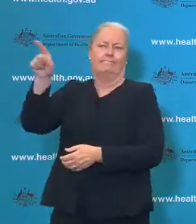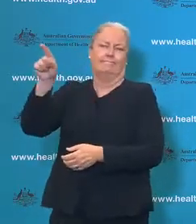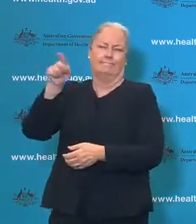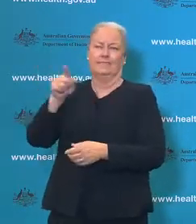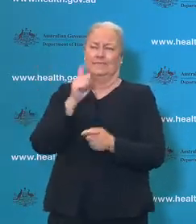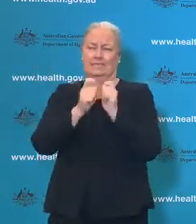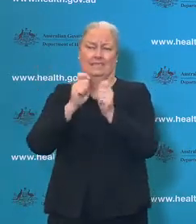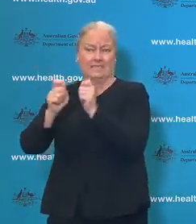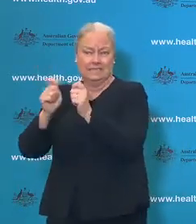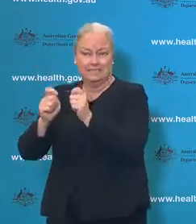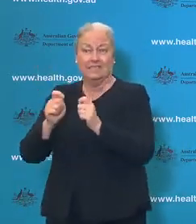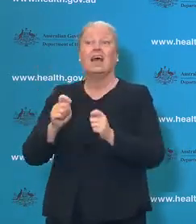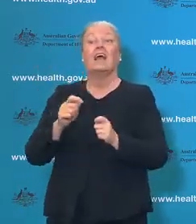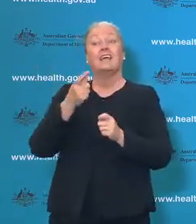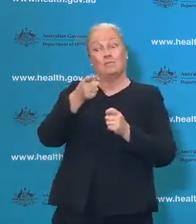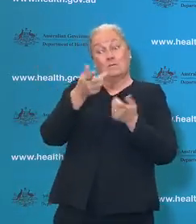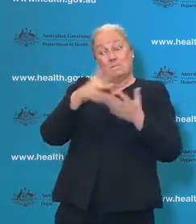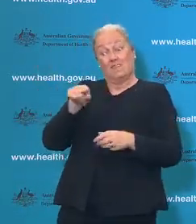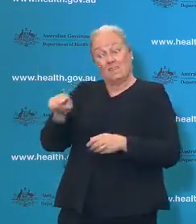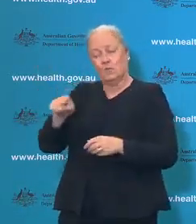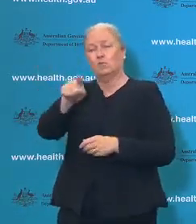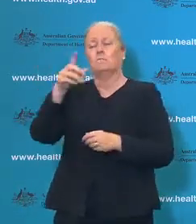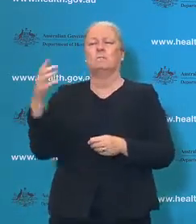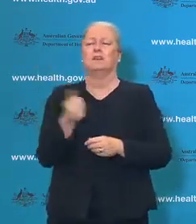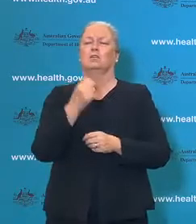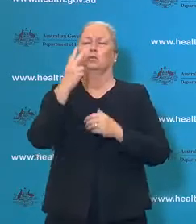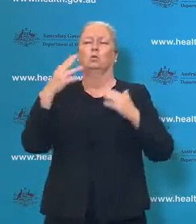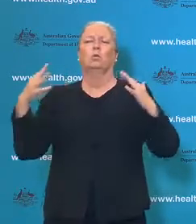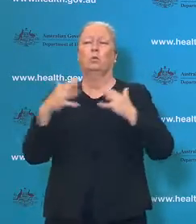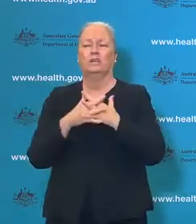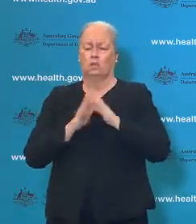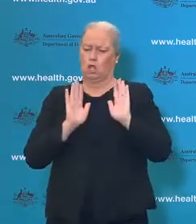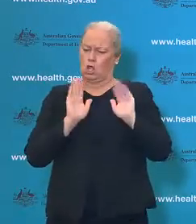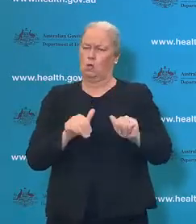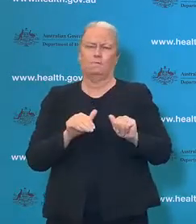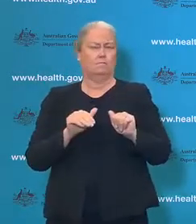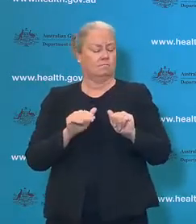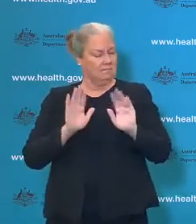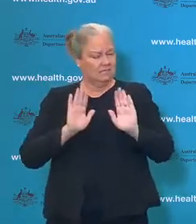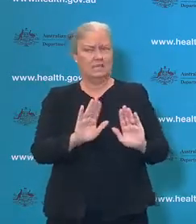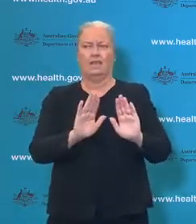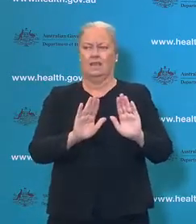for 14 days. Thank you to the many people who have stepped up, who are at